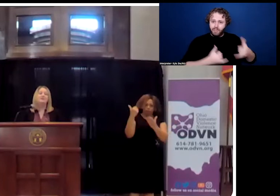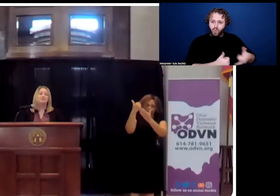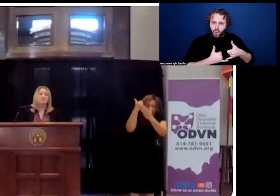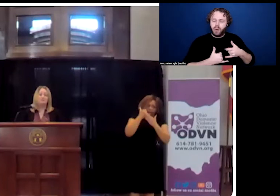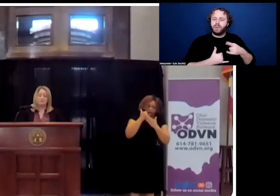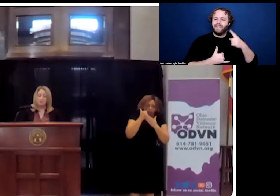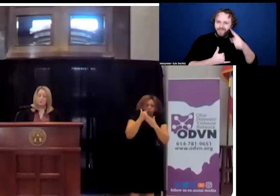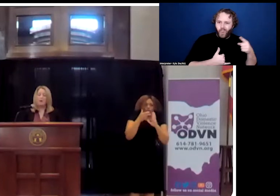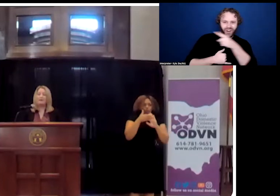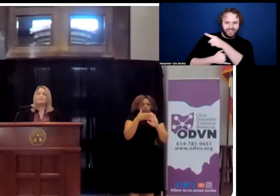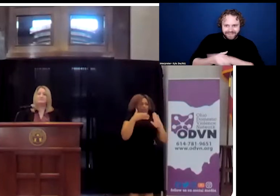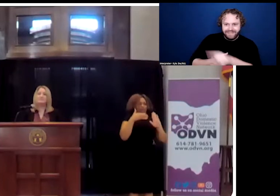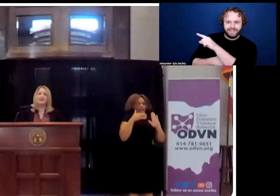and shape who I am today.